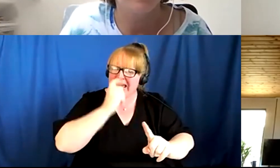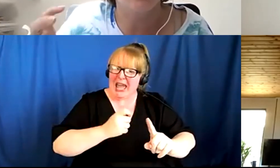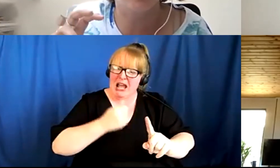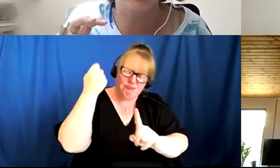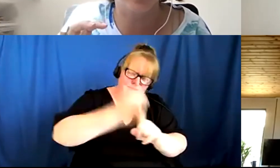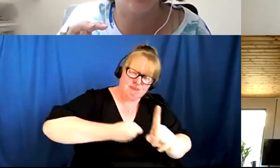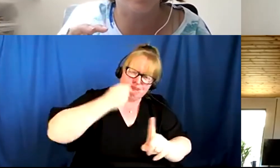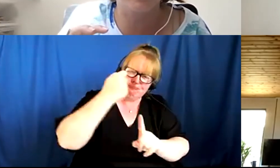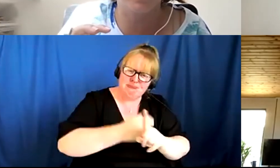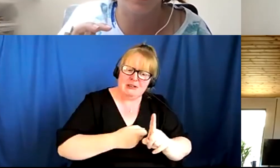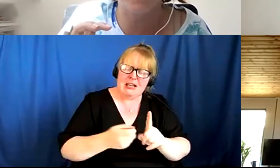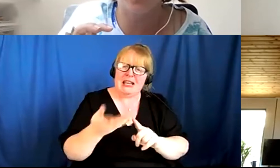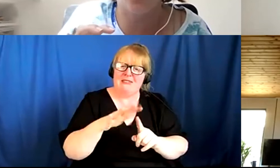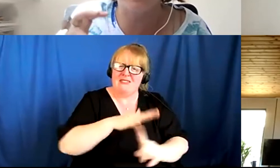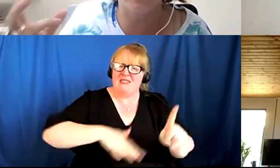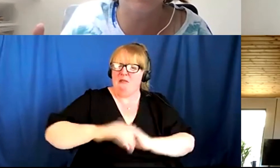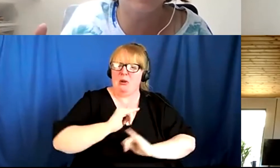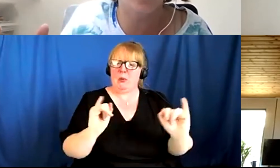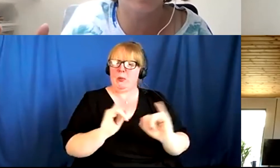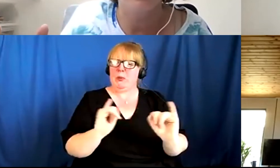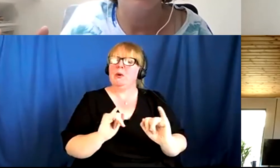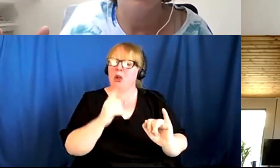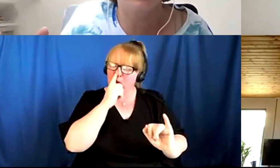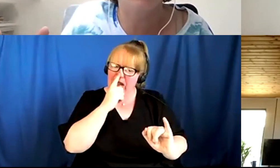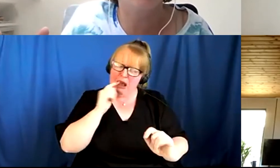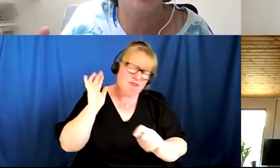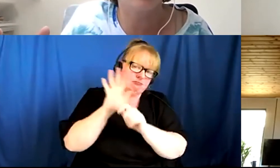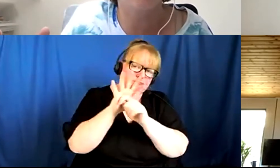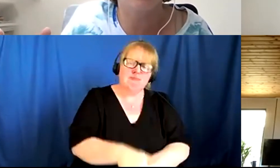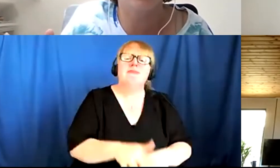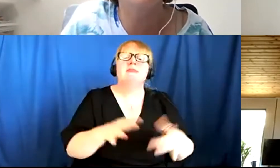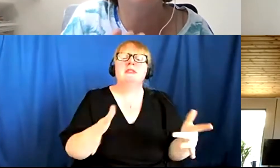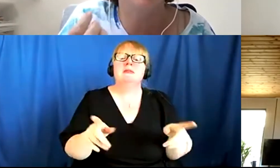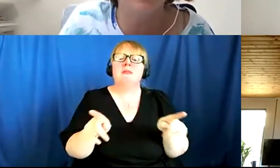We've also work with art as well as a kind of way of bringing people